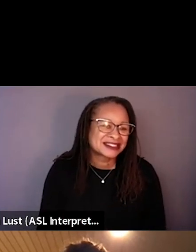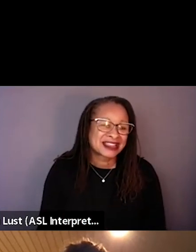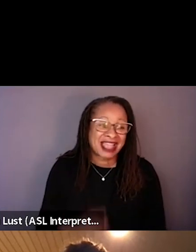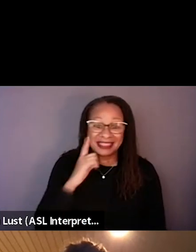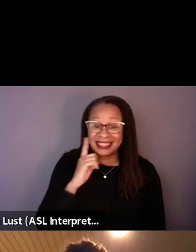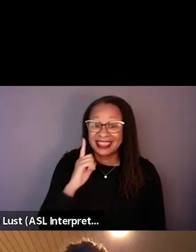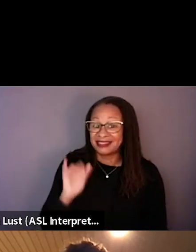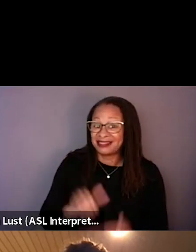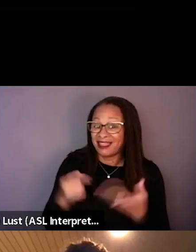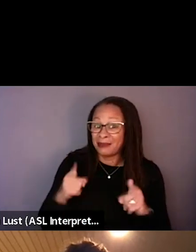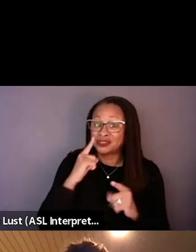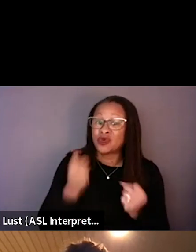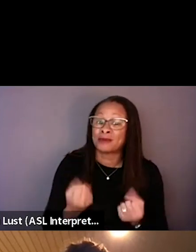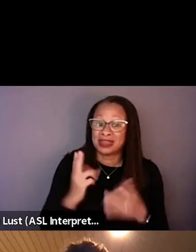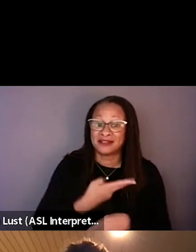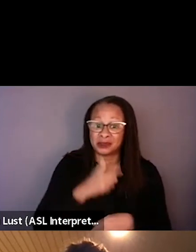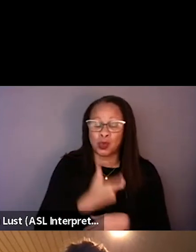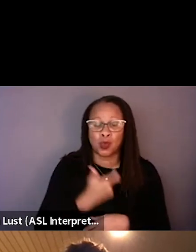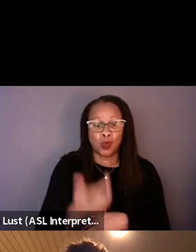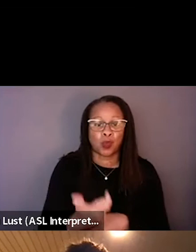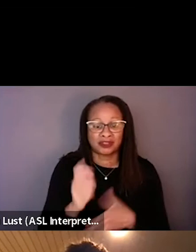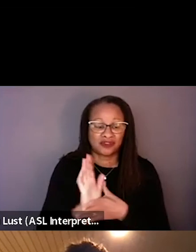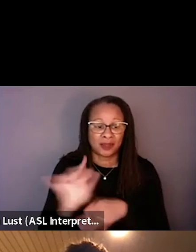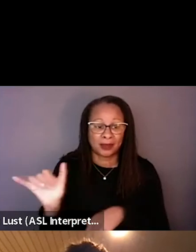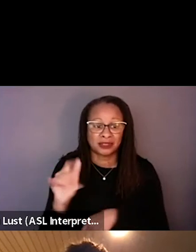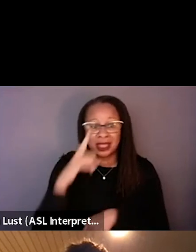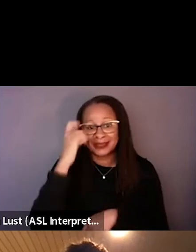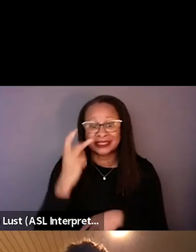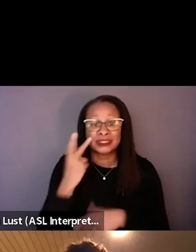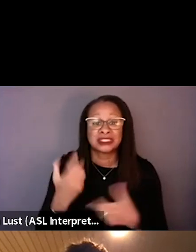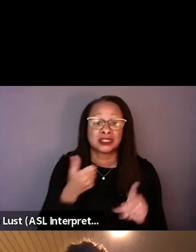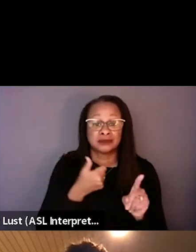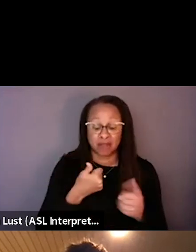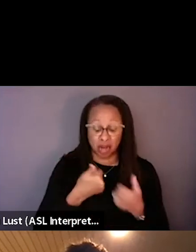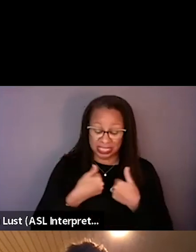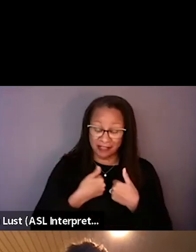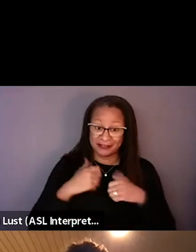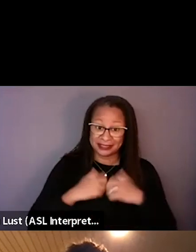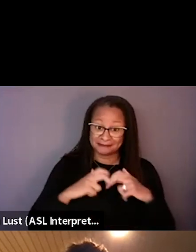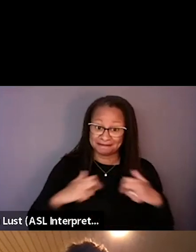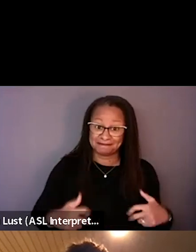for a lot of us who watch the film as well because we see so much of ourselves back reflected